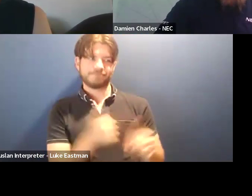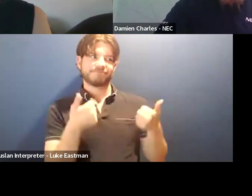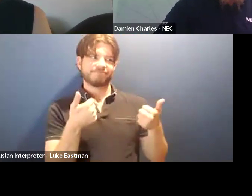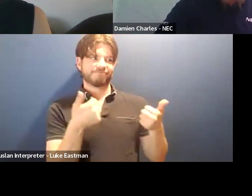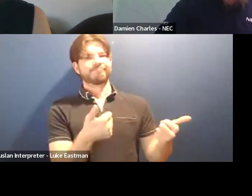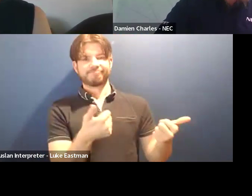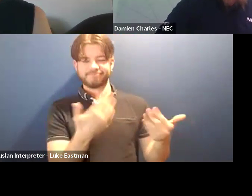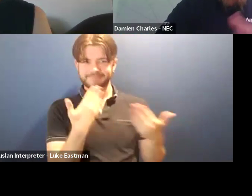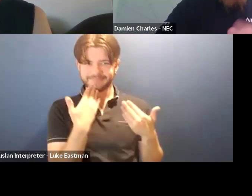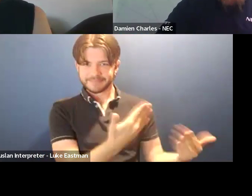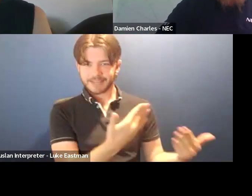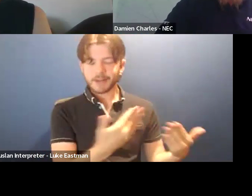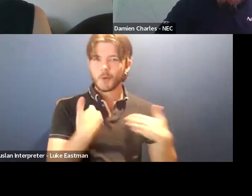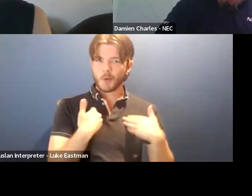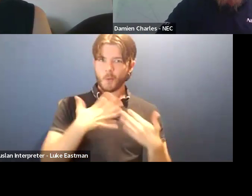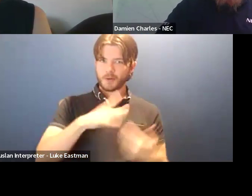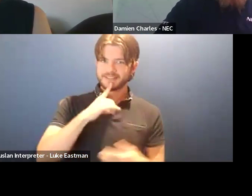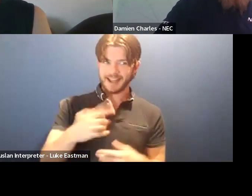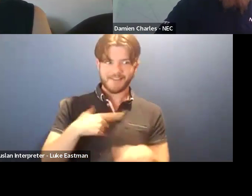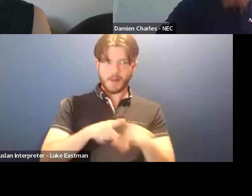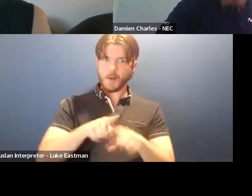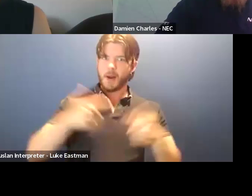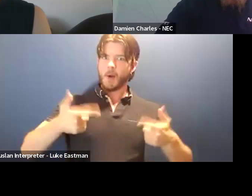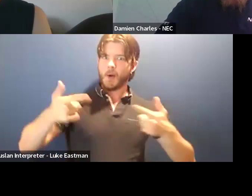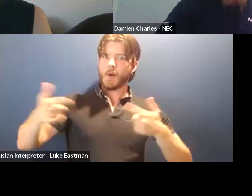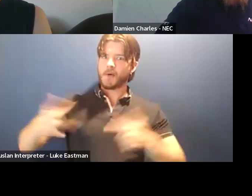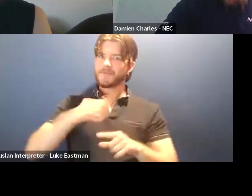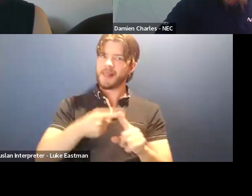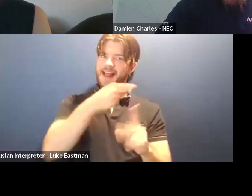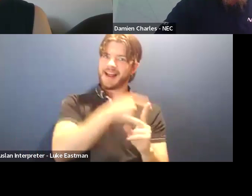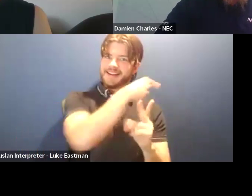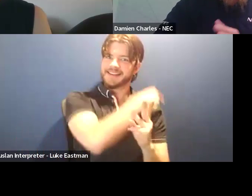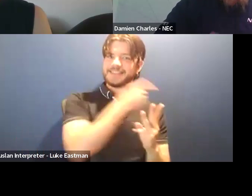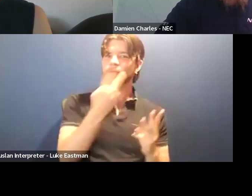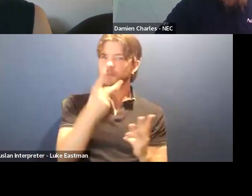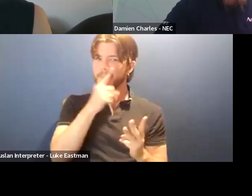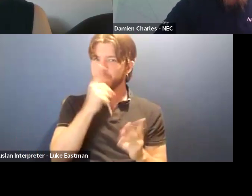I was taking a couple of notes so I hope everyone else is learning as much as